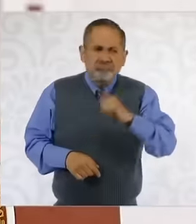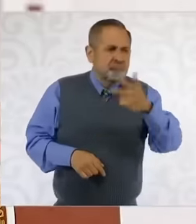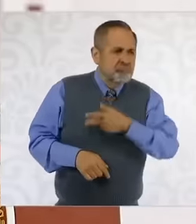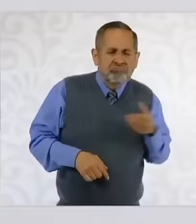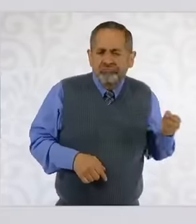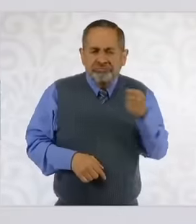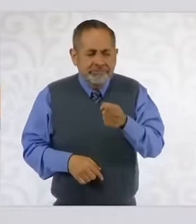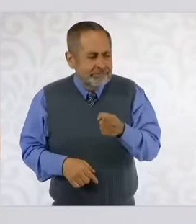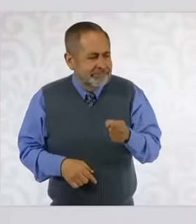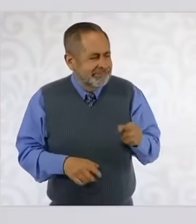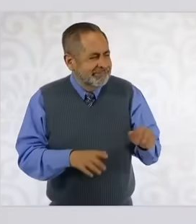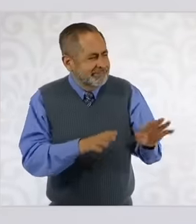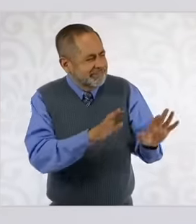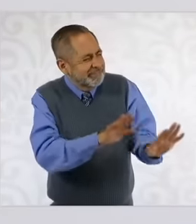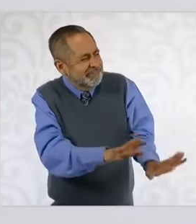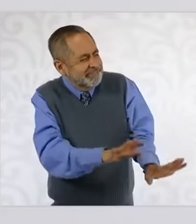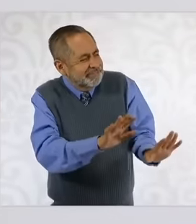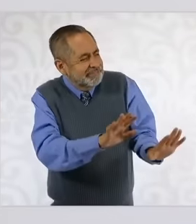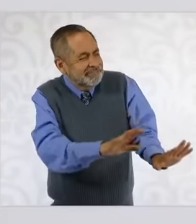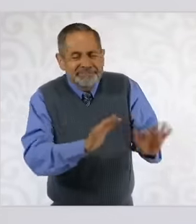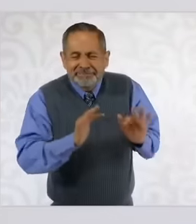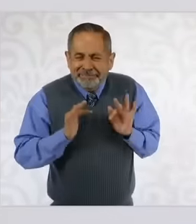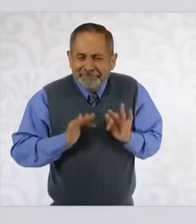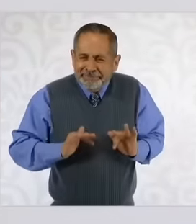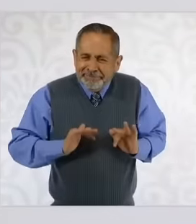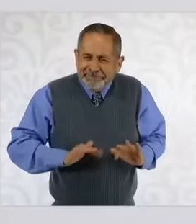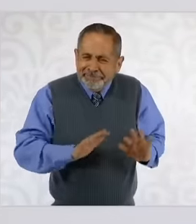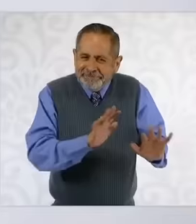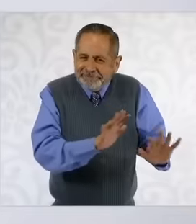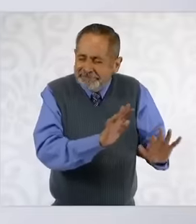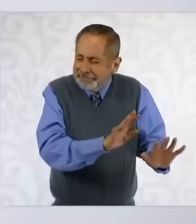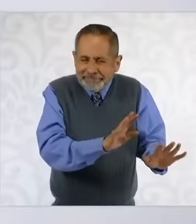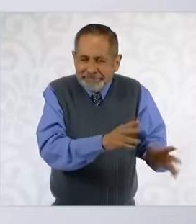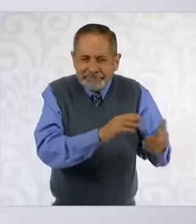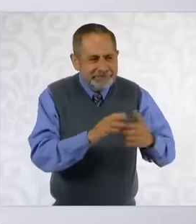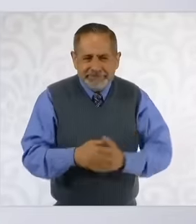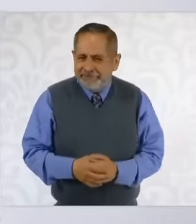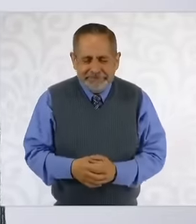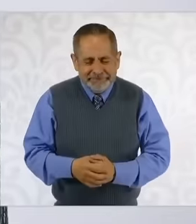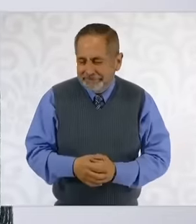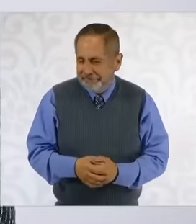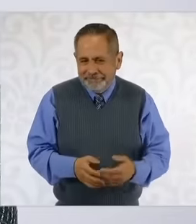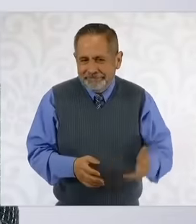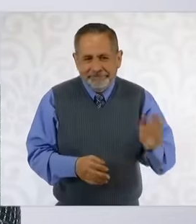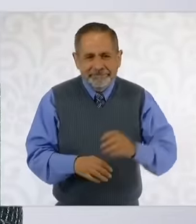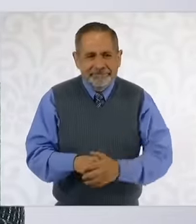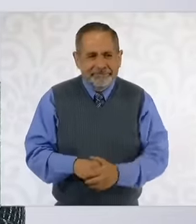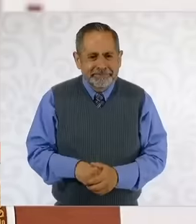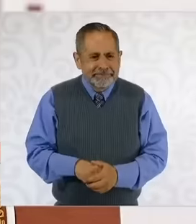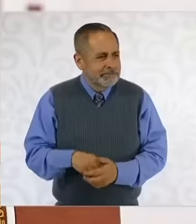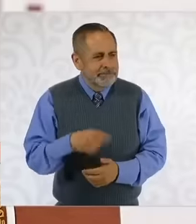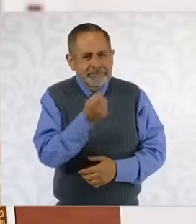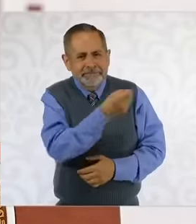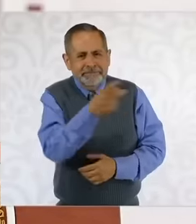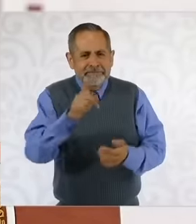calm down, there is a photo of the popocatepe